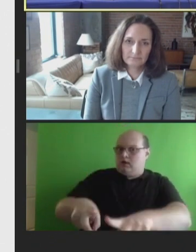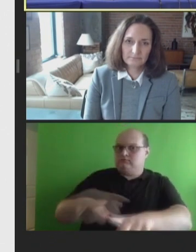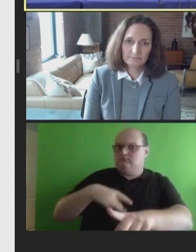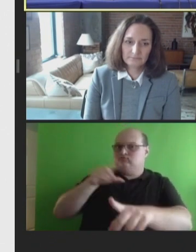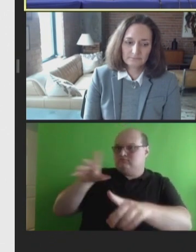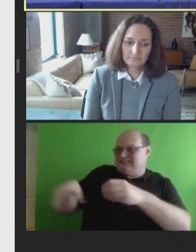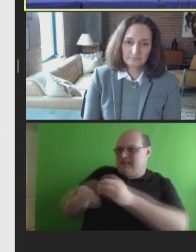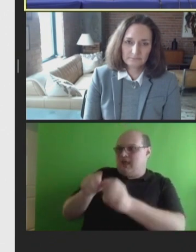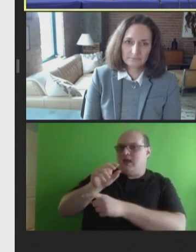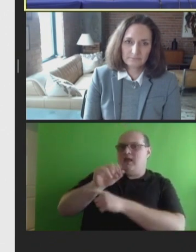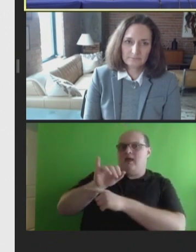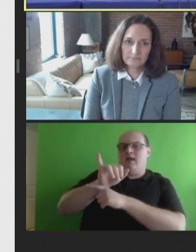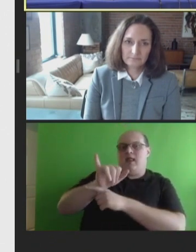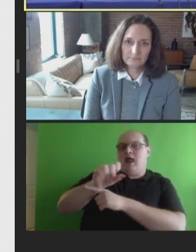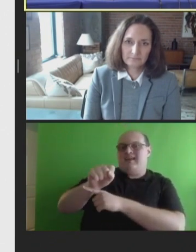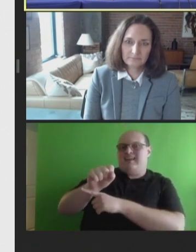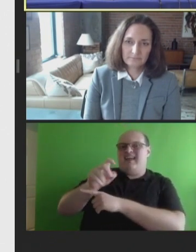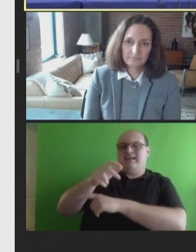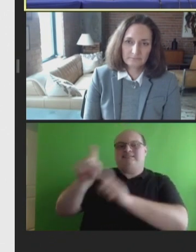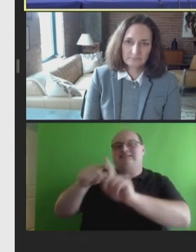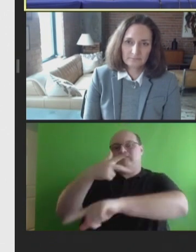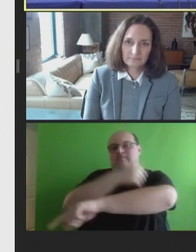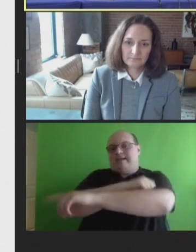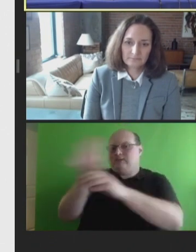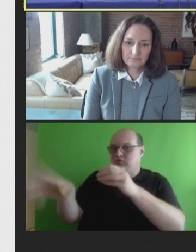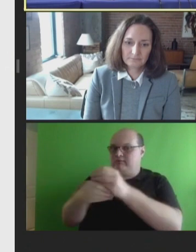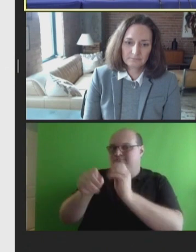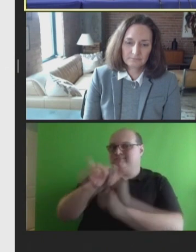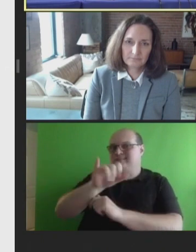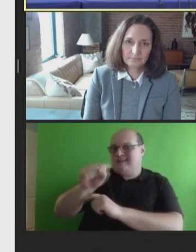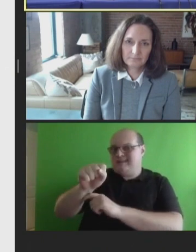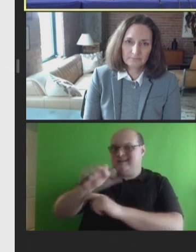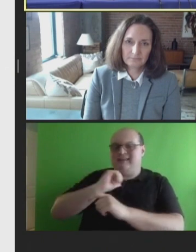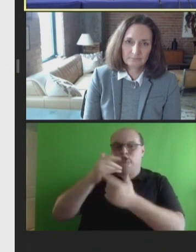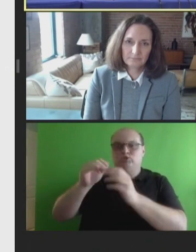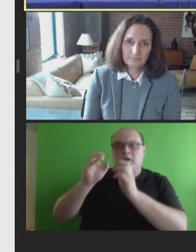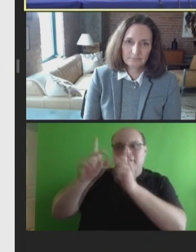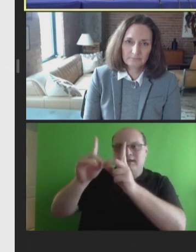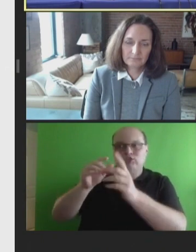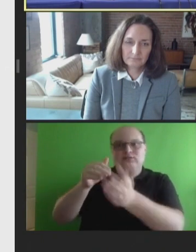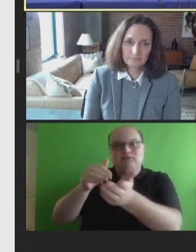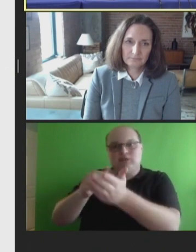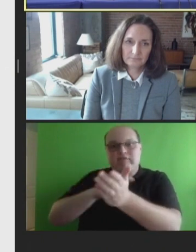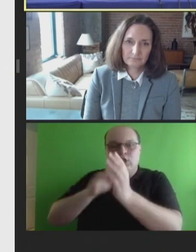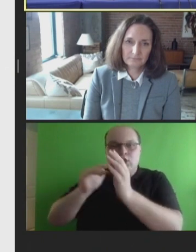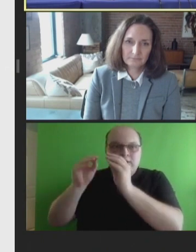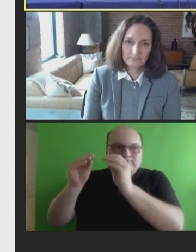to add it to an ordering system, to start educating providers as you both discussed.